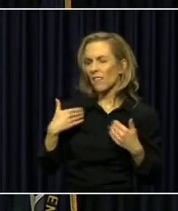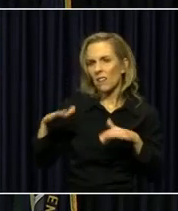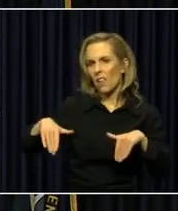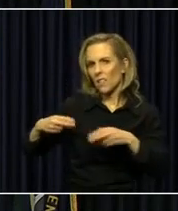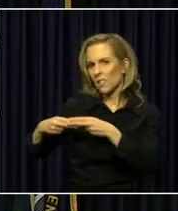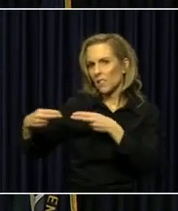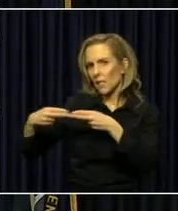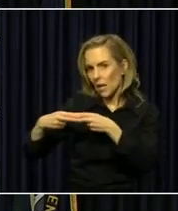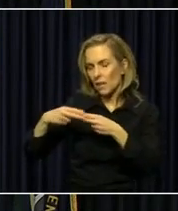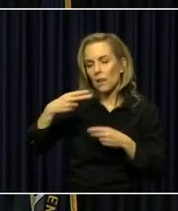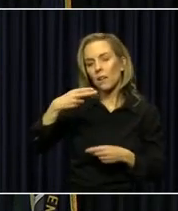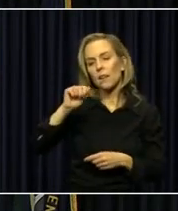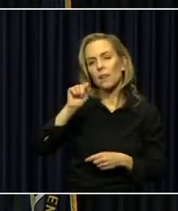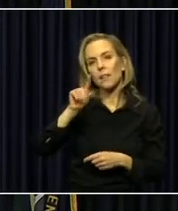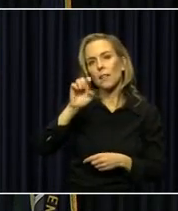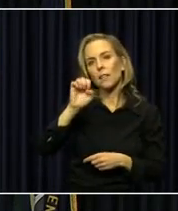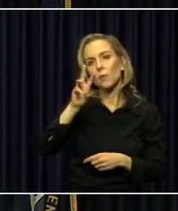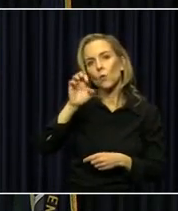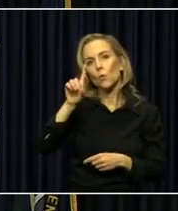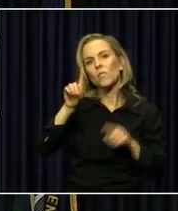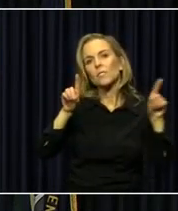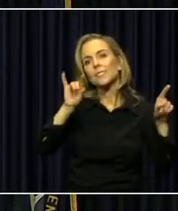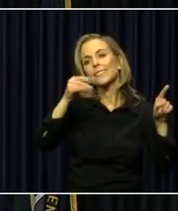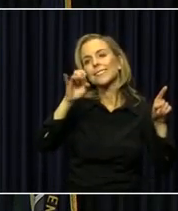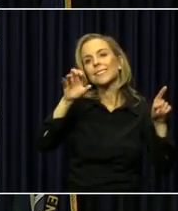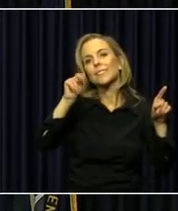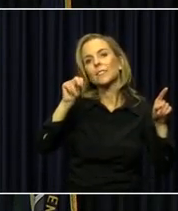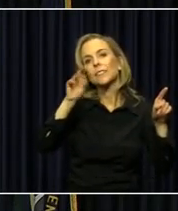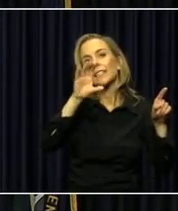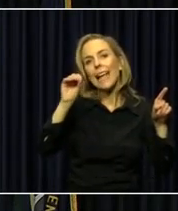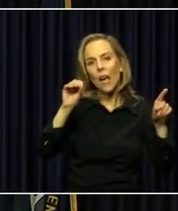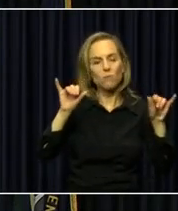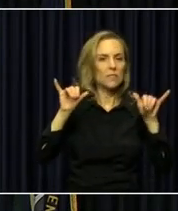BEEN OUT THERE TAKING THE STEPS